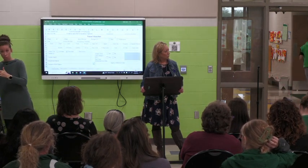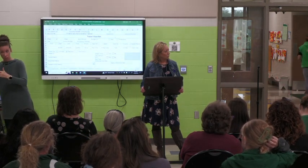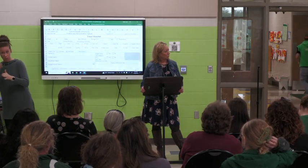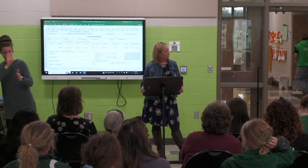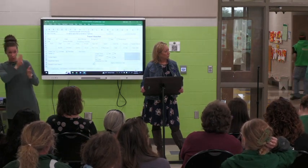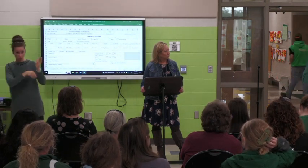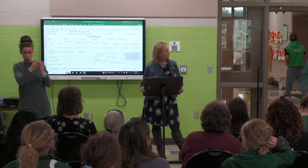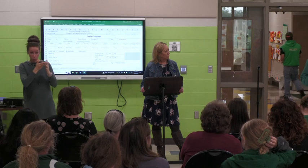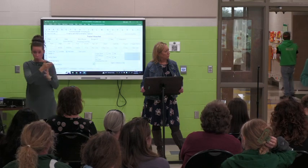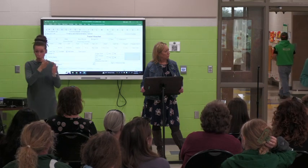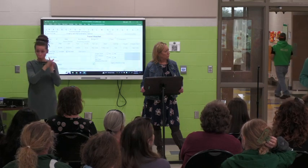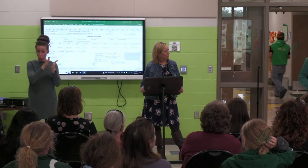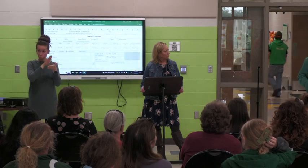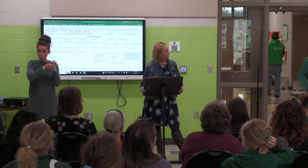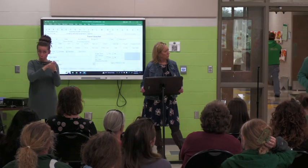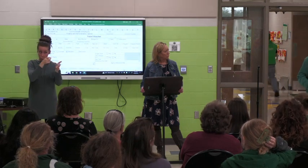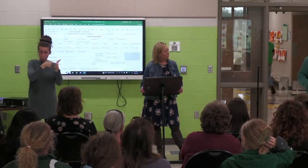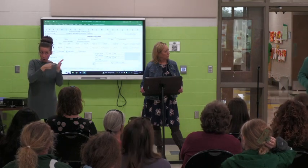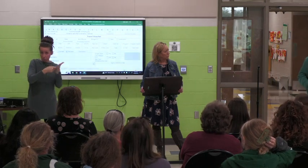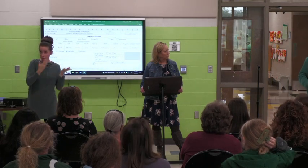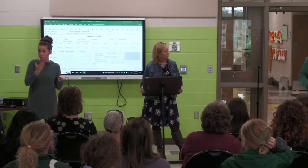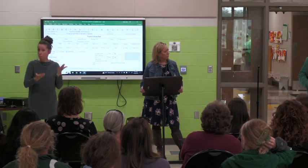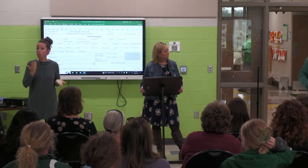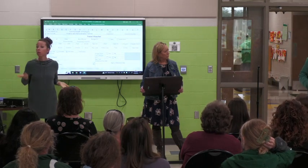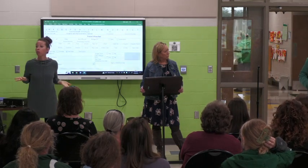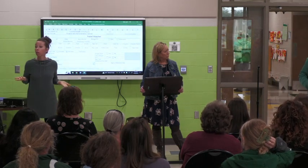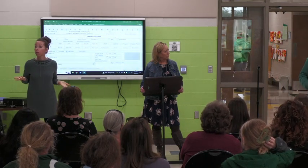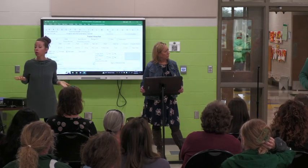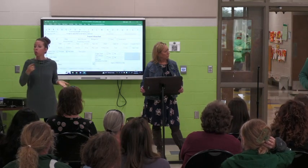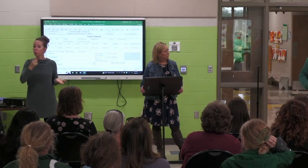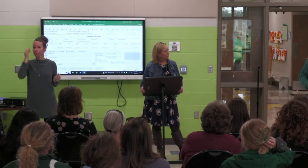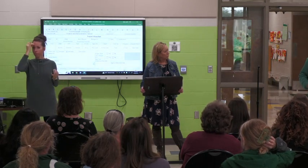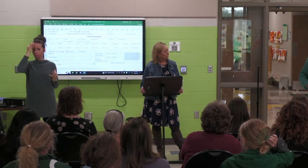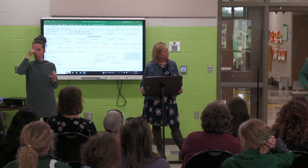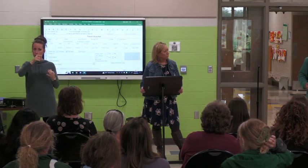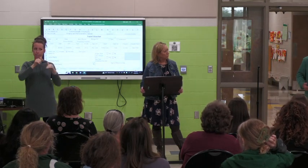that they have available to us I want you all to think about that when you're submitting your DPR